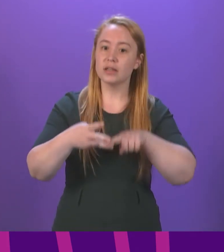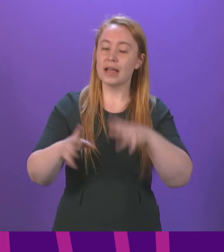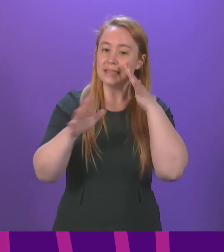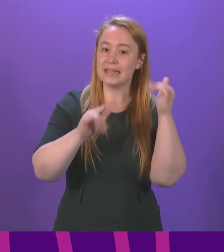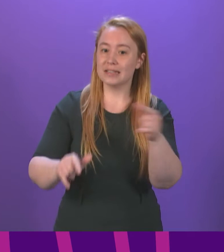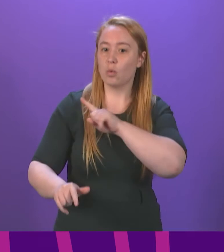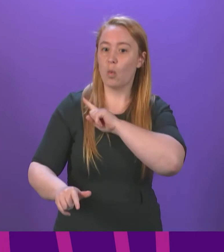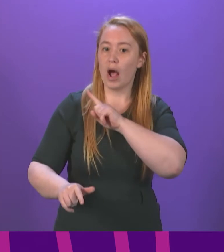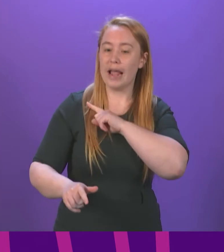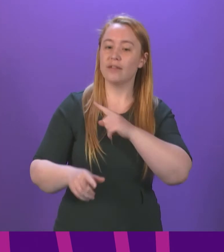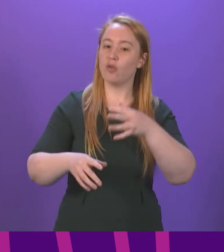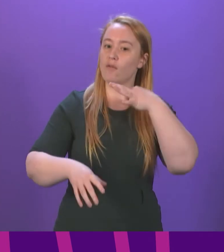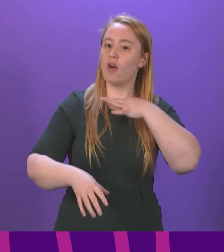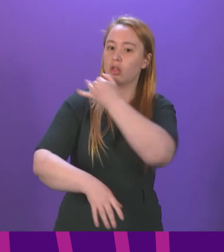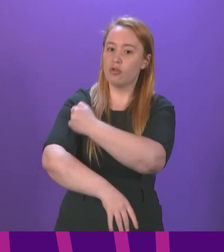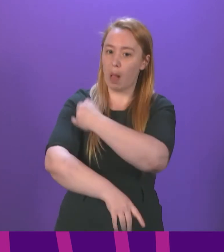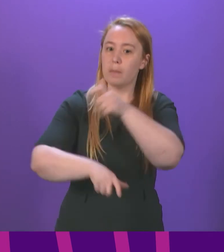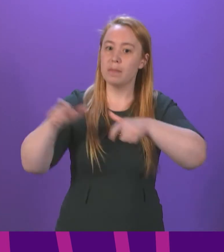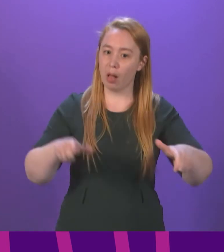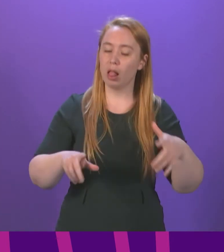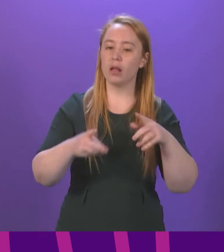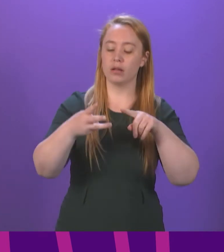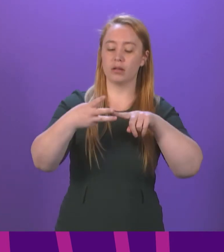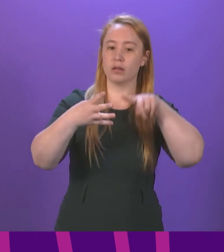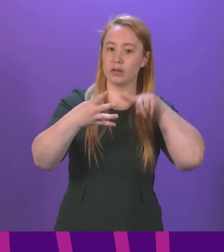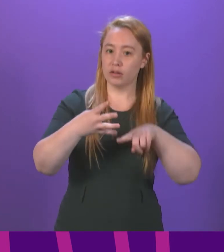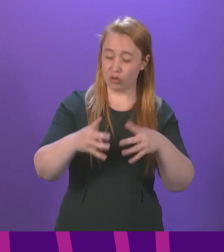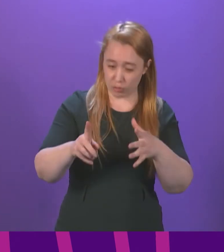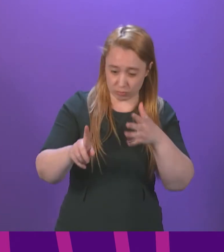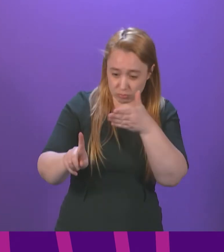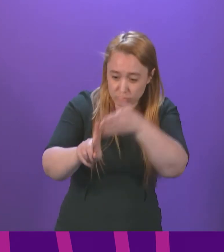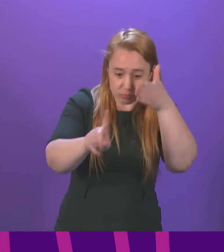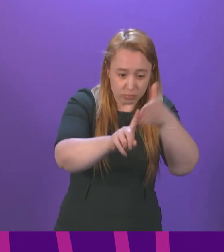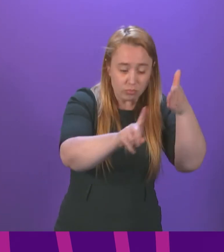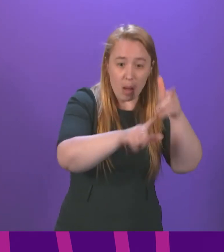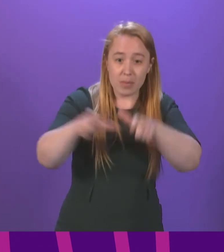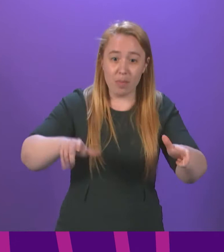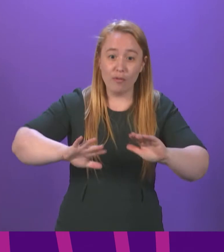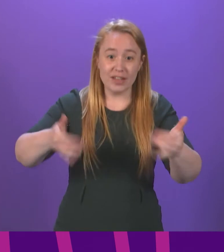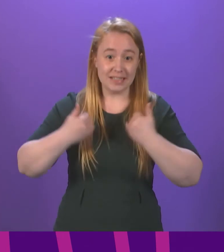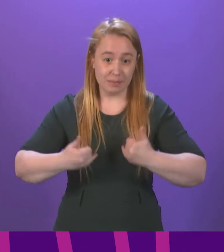harm from Covid-19; proactive testing to find cases among people without symptoms; and testing